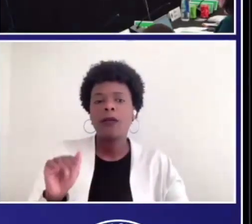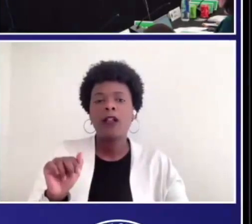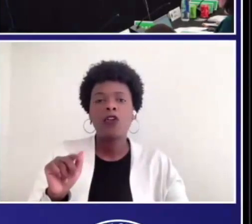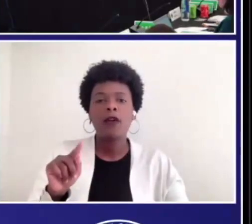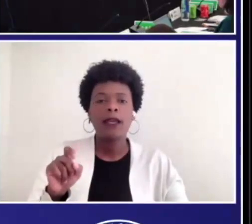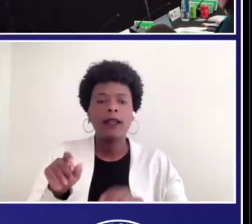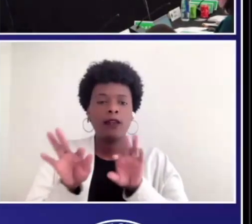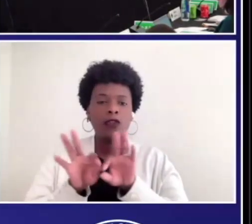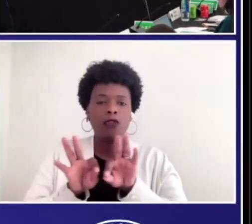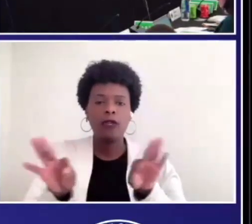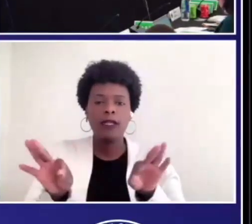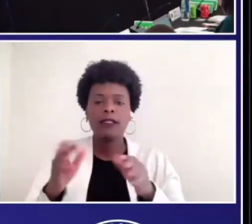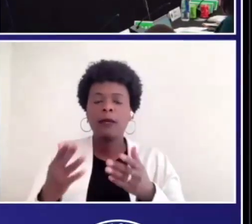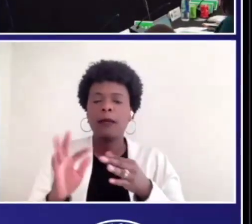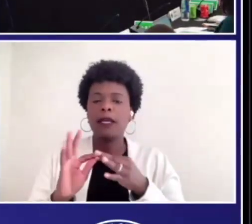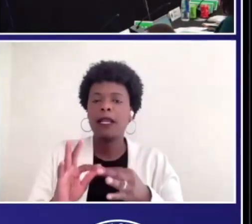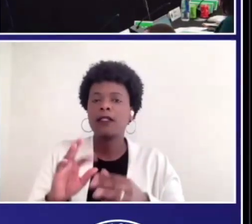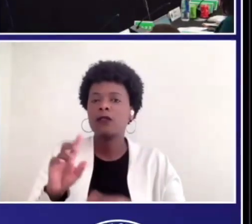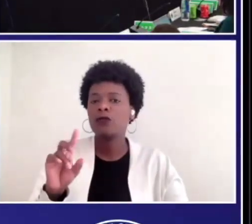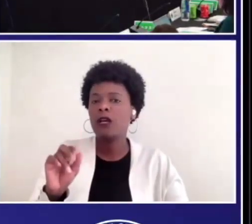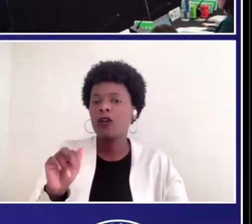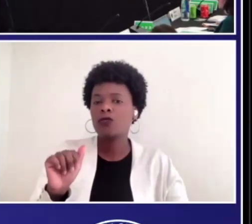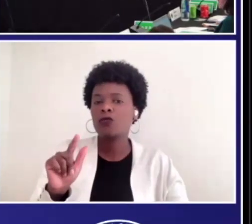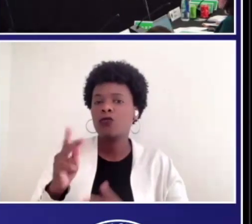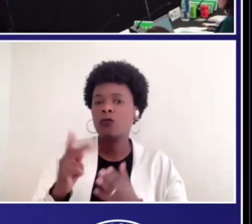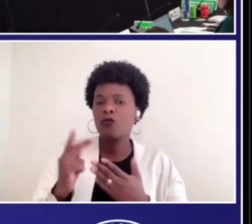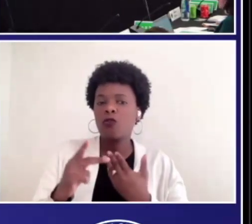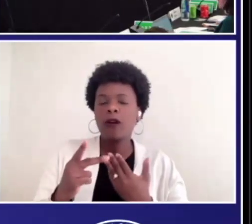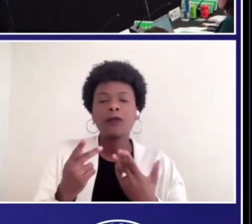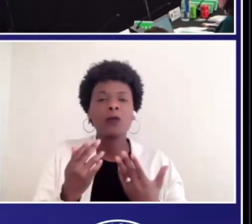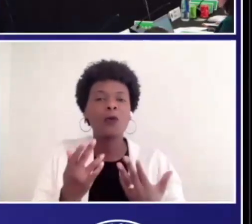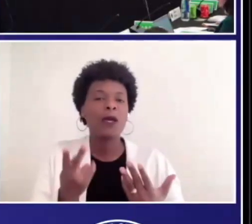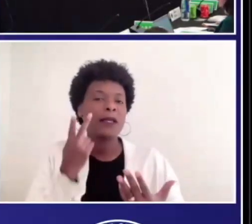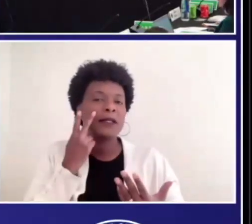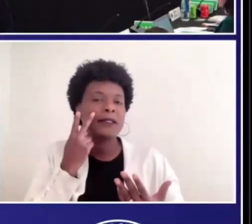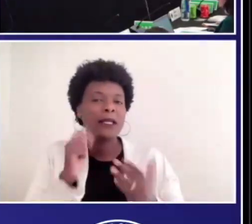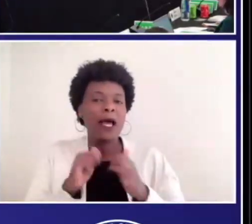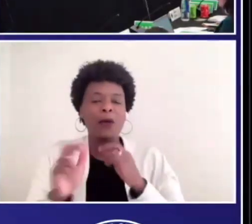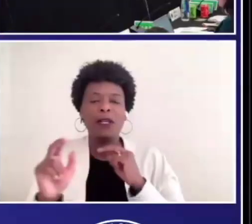And so, you know, let's wait to see how we negotiate here. But there may be some